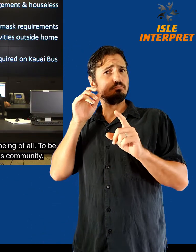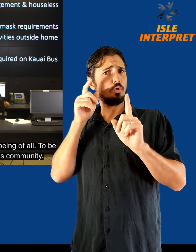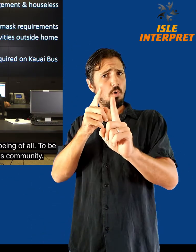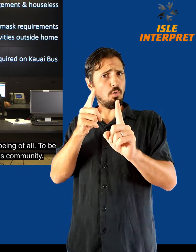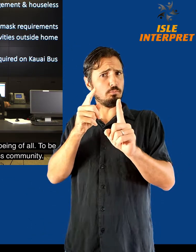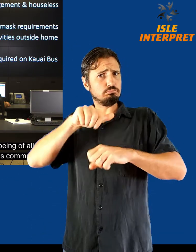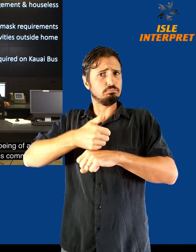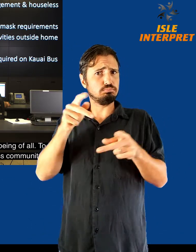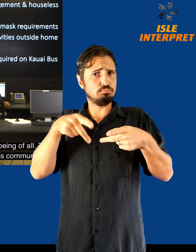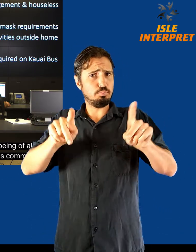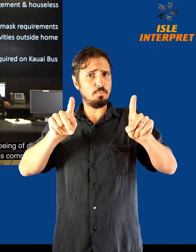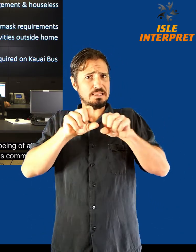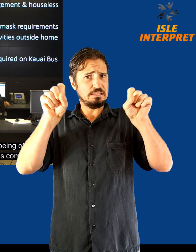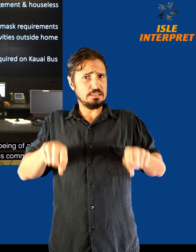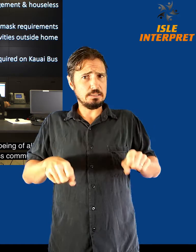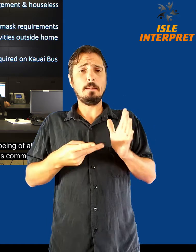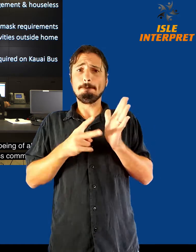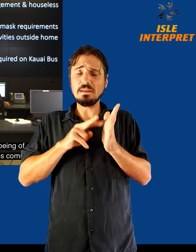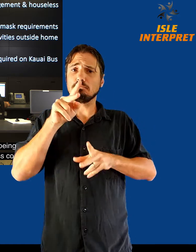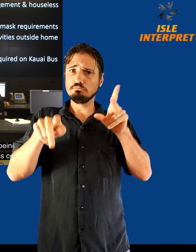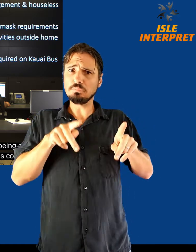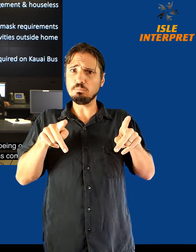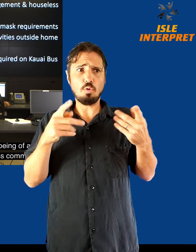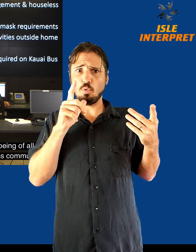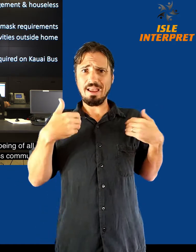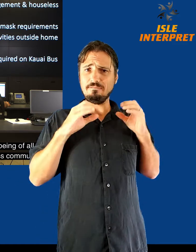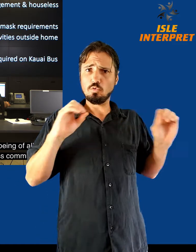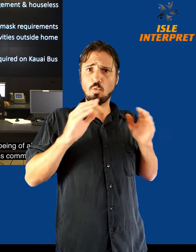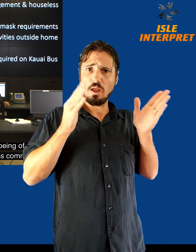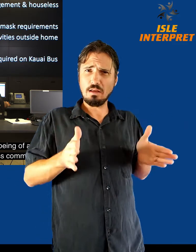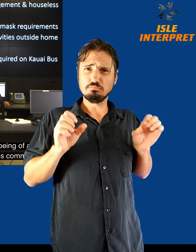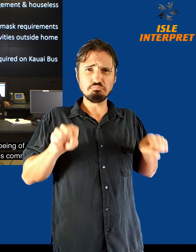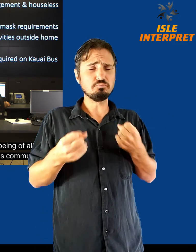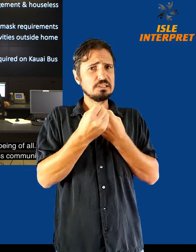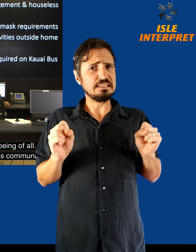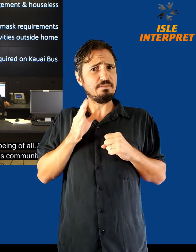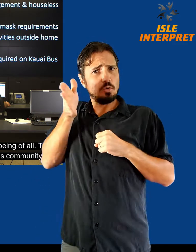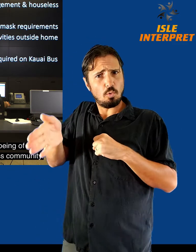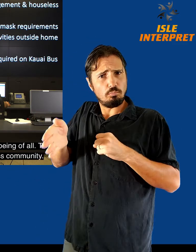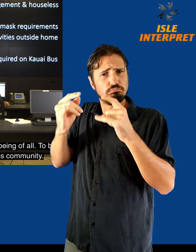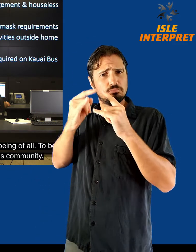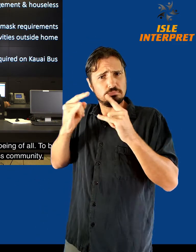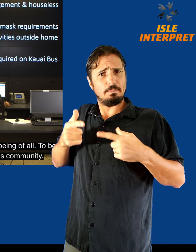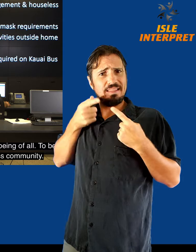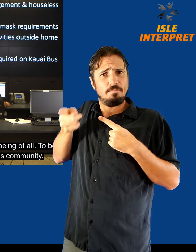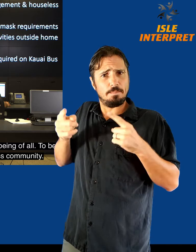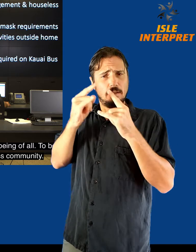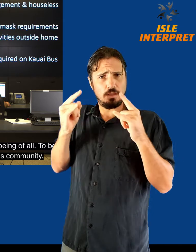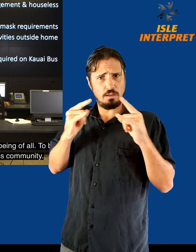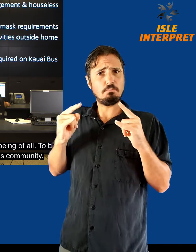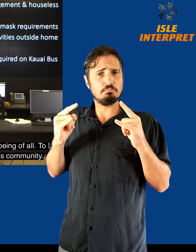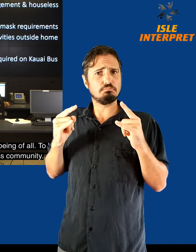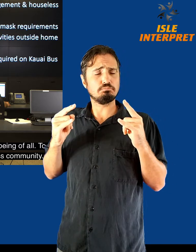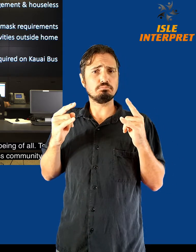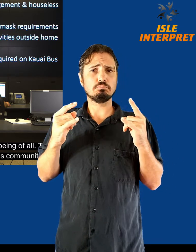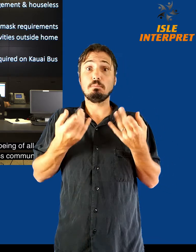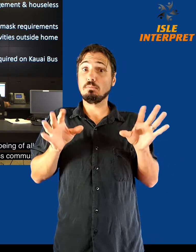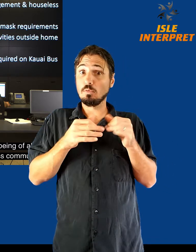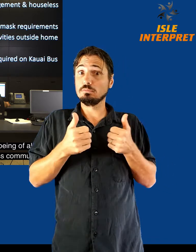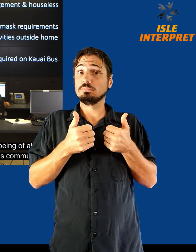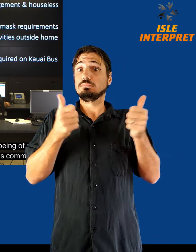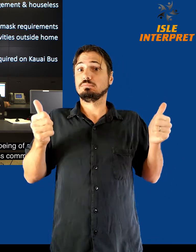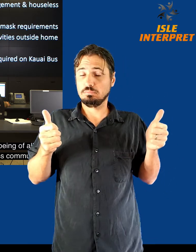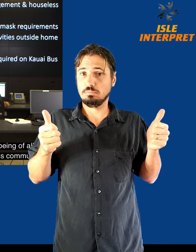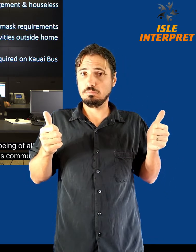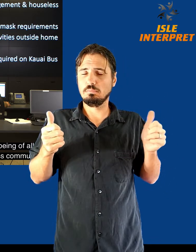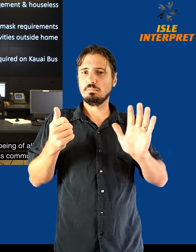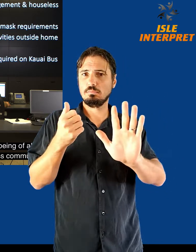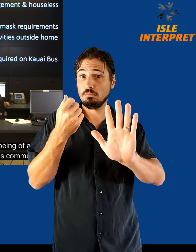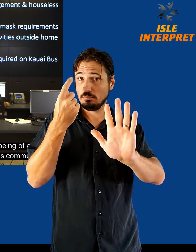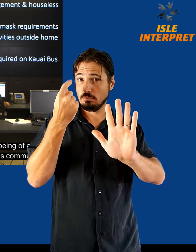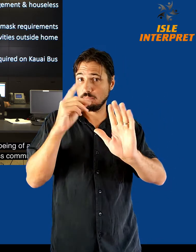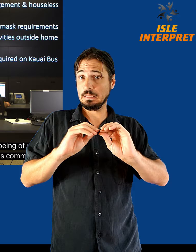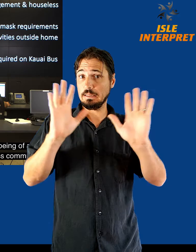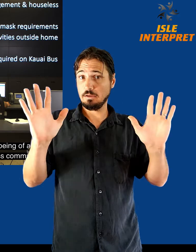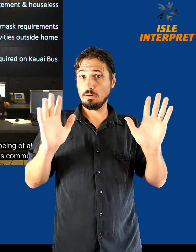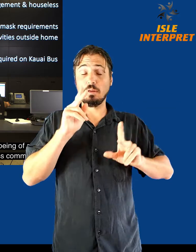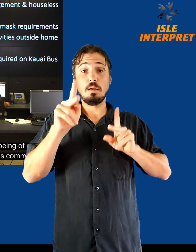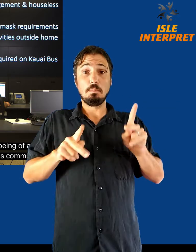while also helping to ensure proper social distancing for the health and well-being of all. To be clear, this invitation is being extended to those in our EXISTING houseless community.